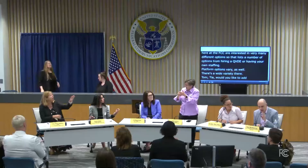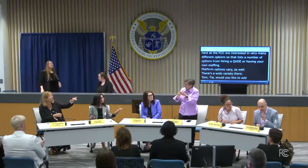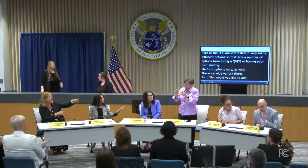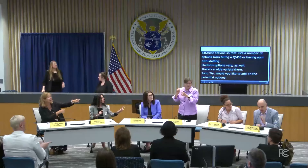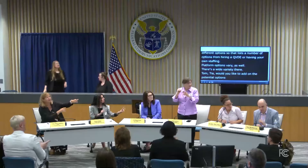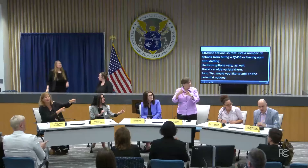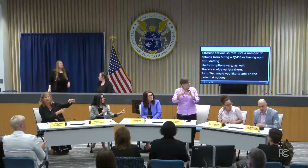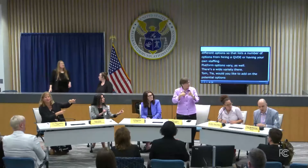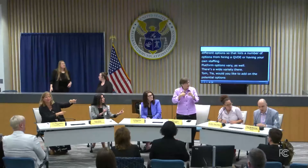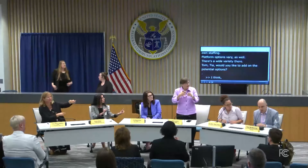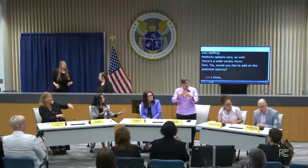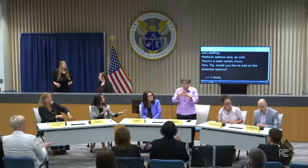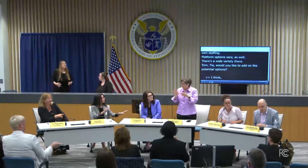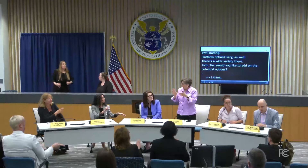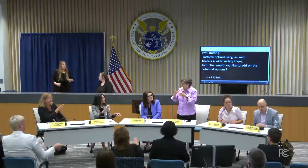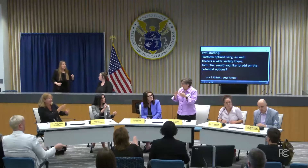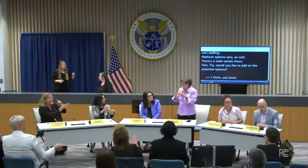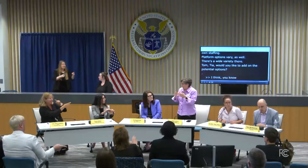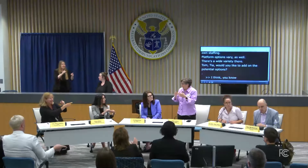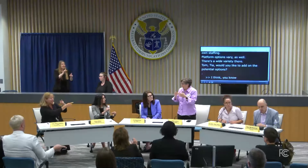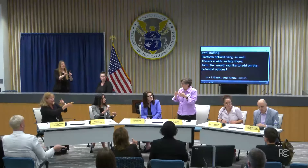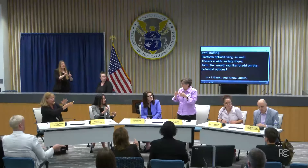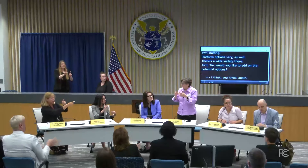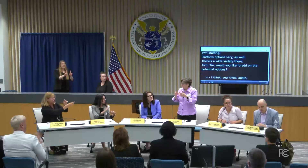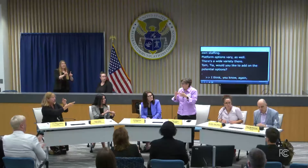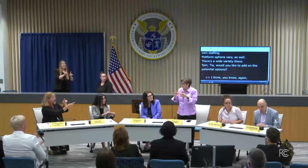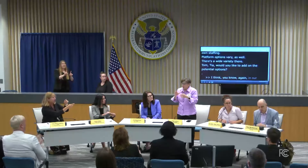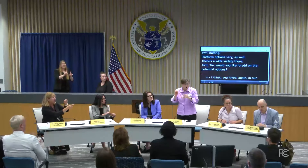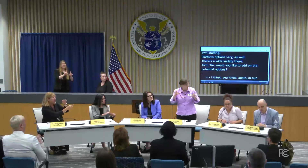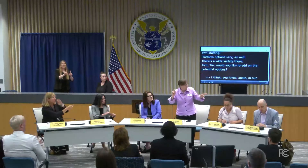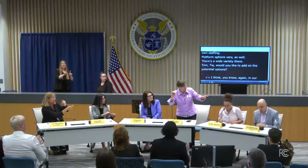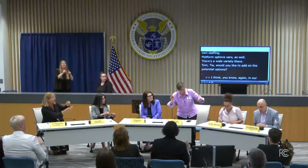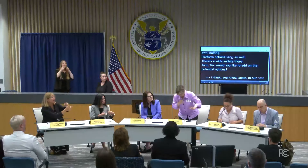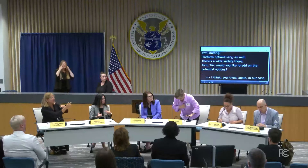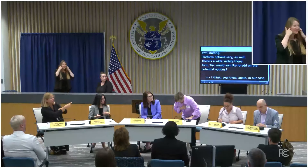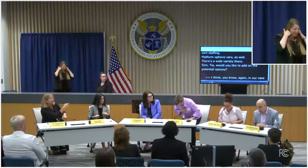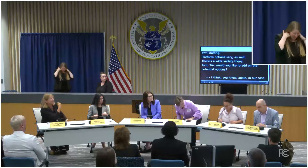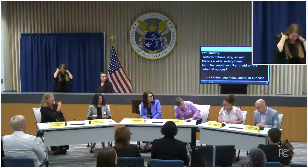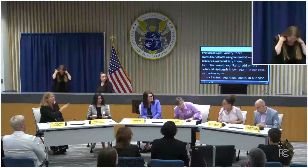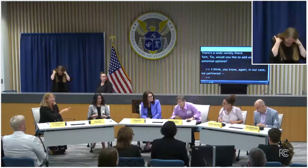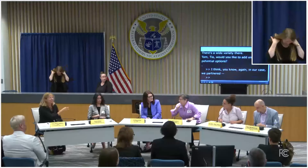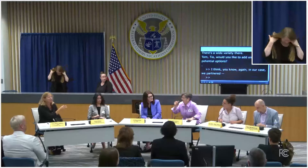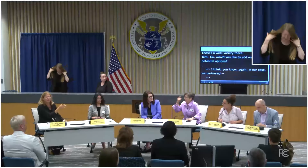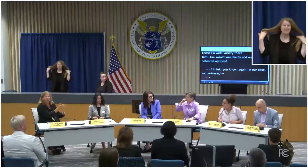THERE'S A WIDE VARIETY THERE. TOM, TIA, WOULD YOU LIKE TO ADD ON THE POTENTIAL OPTIONS?